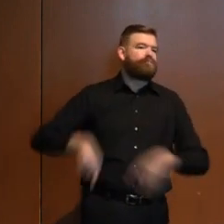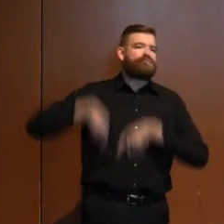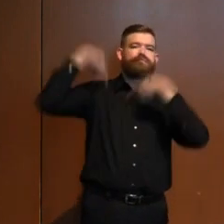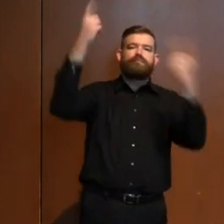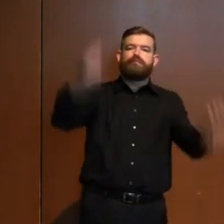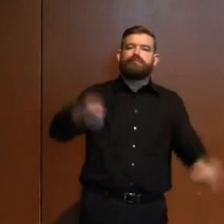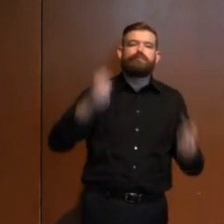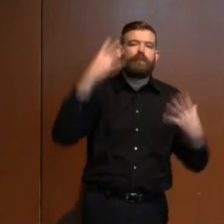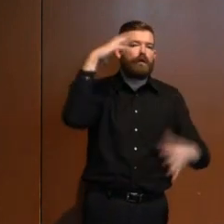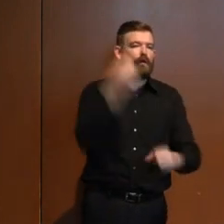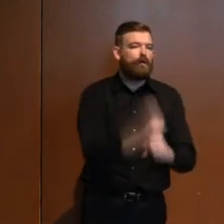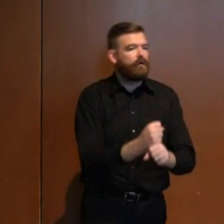THE PROJECTS THAT YOU DO WITH ENVIRONMENTAL PROTECTION.